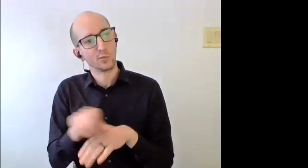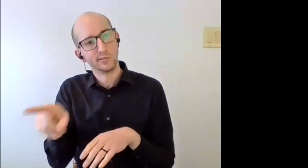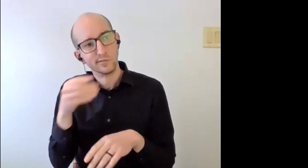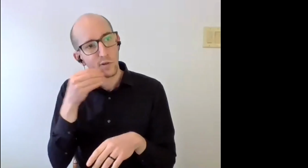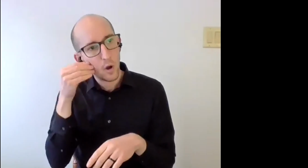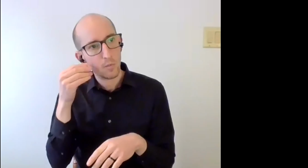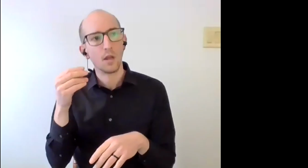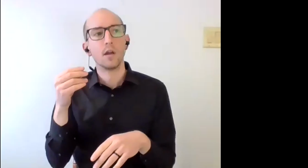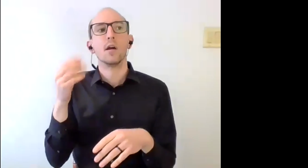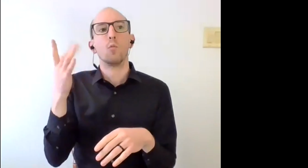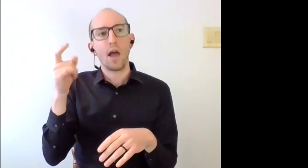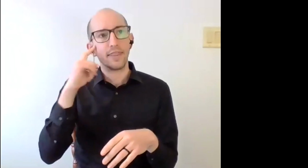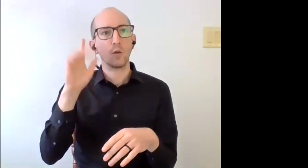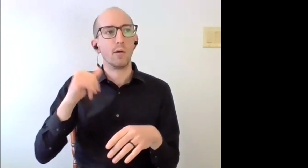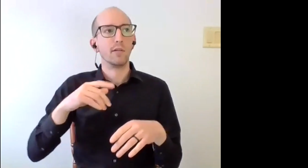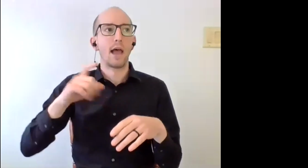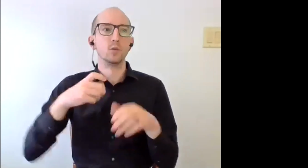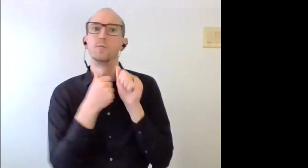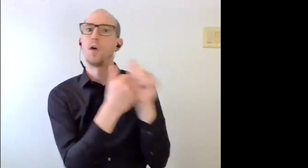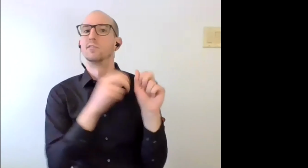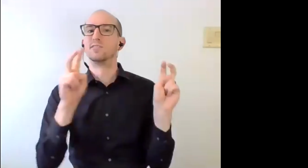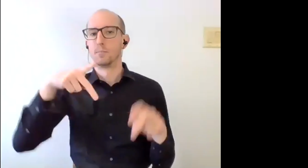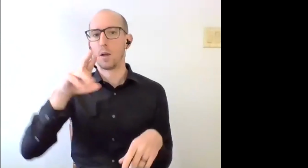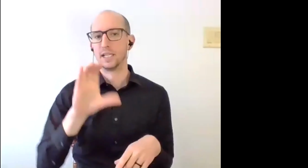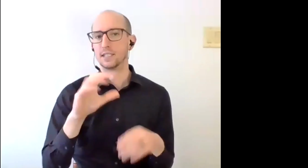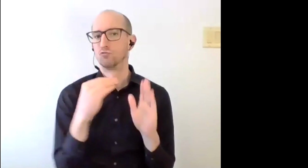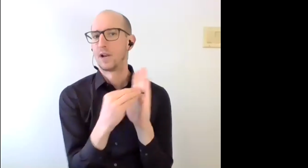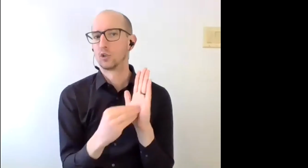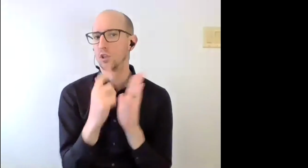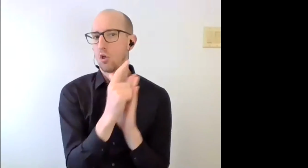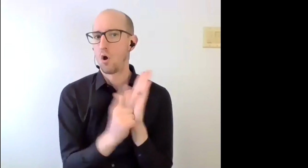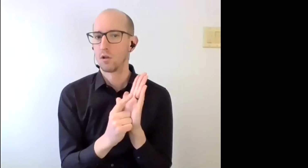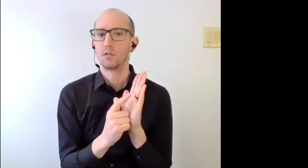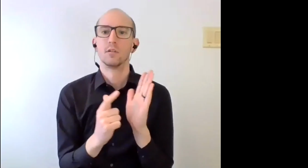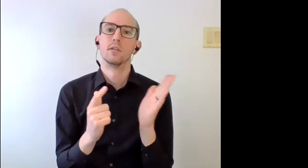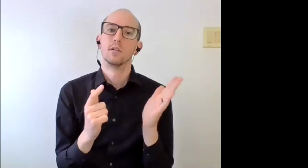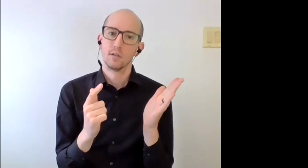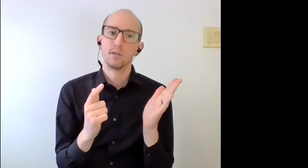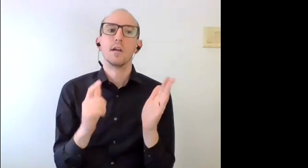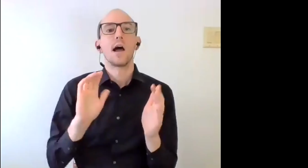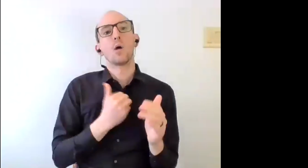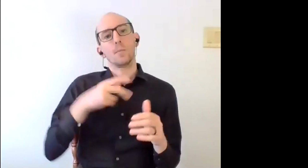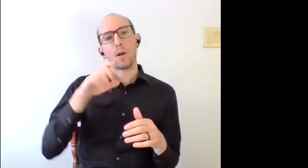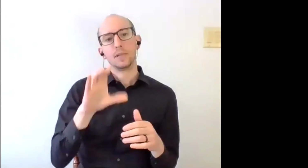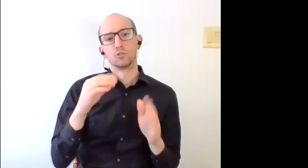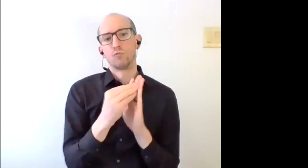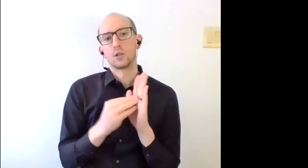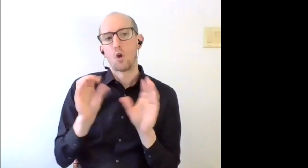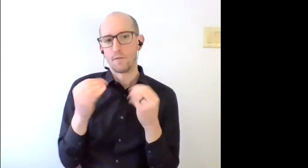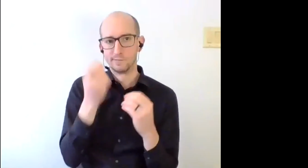is people not wanting to use your personal computers at home because they think is t is subject to public